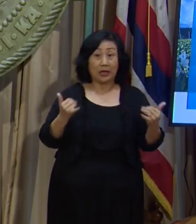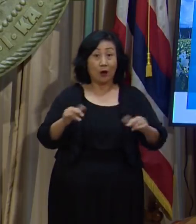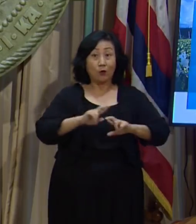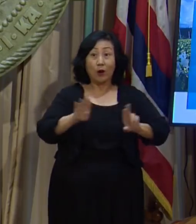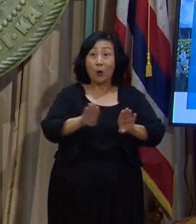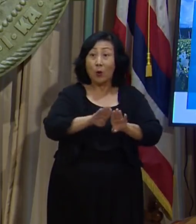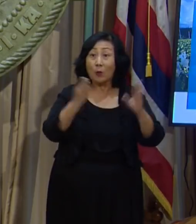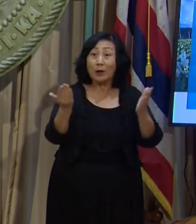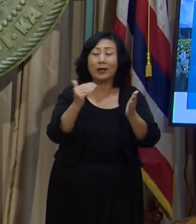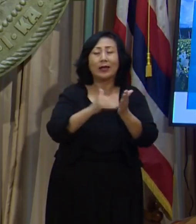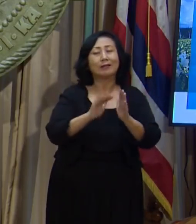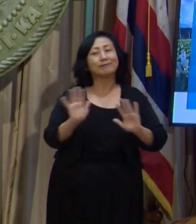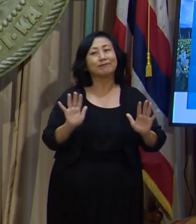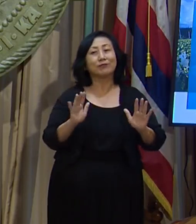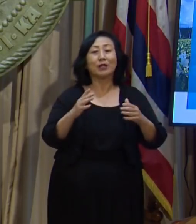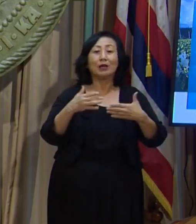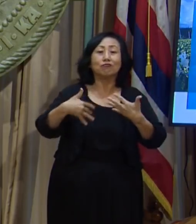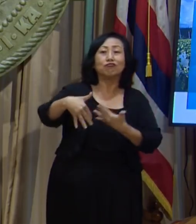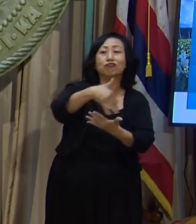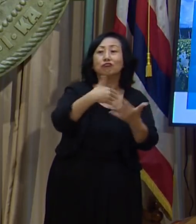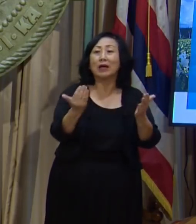BUT WE ARE NOT THERE YET.